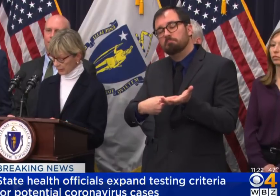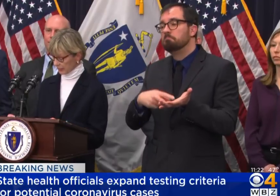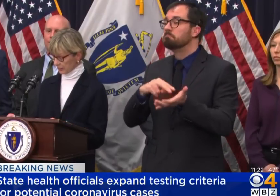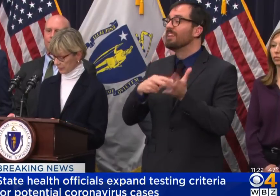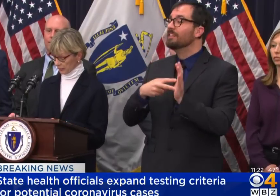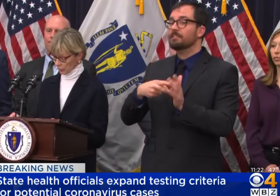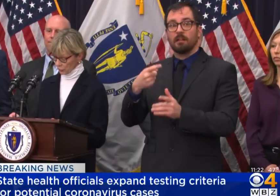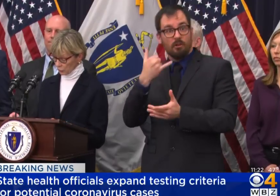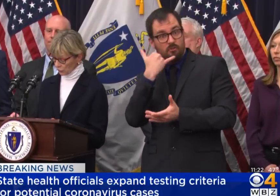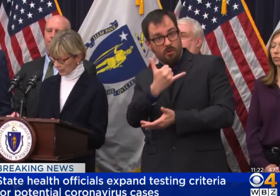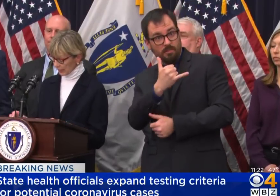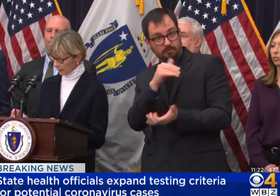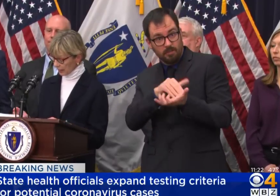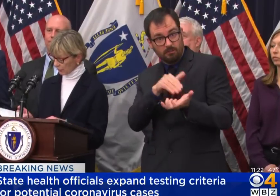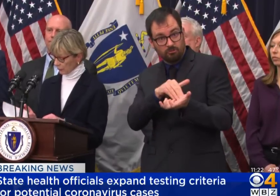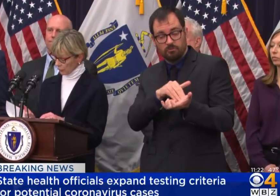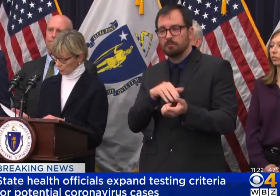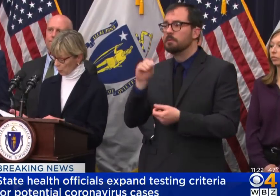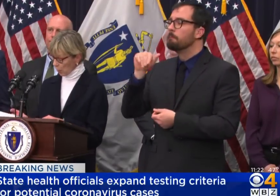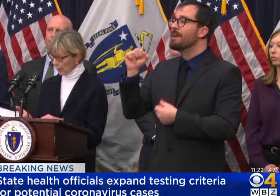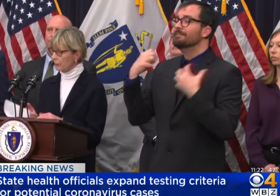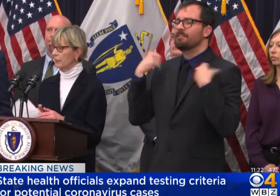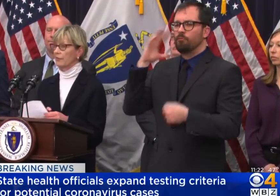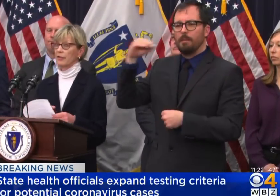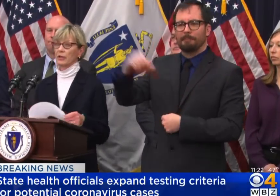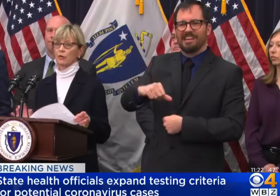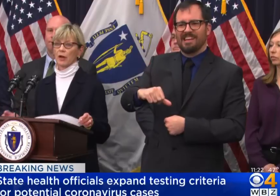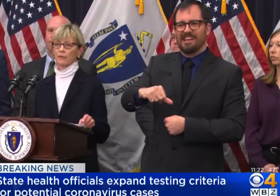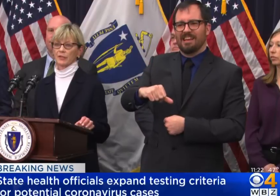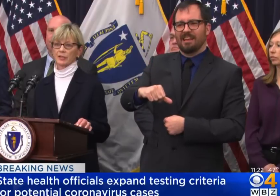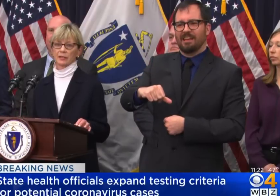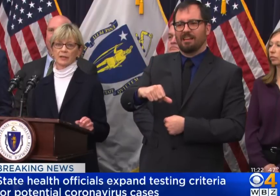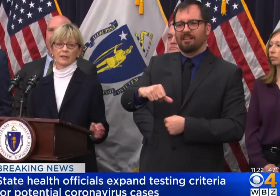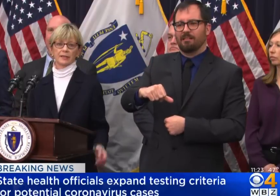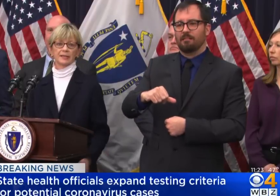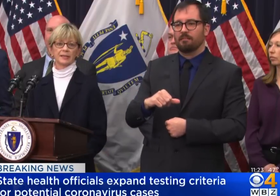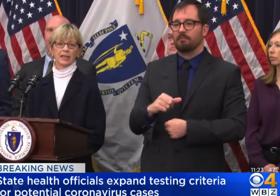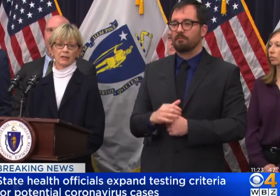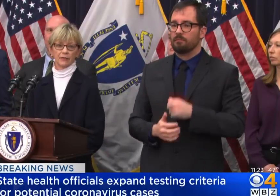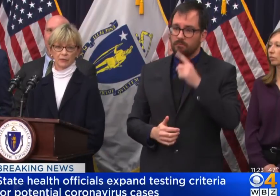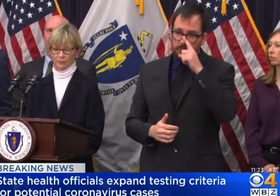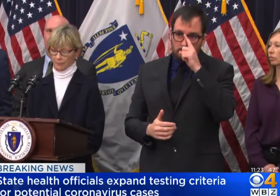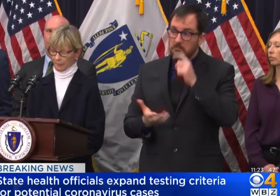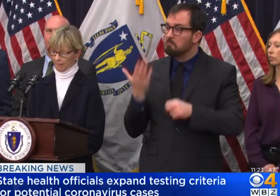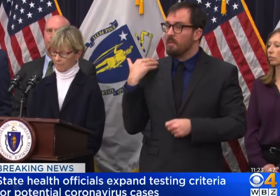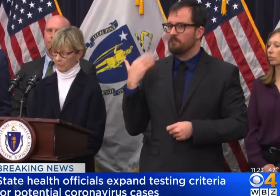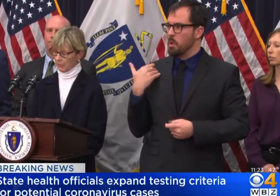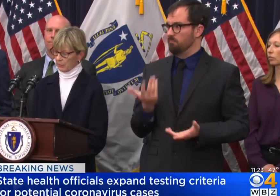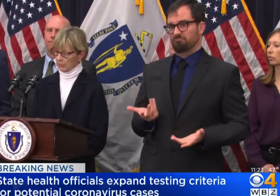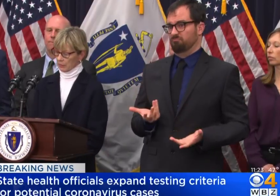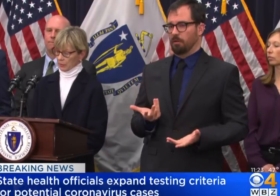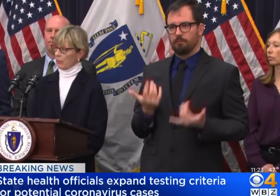THAT INCLUDES THE EXPANSION OF TELEHEALTH AND TELEFONIC COMMUNICATION.